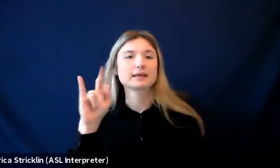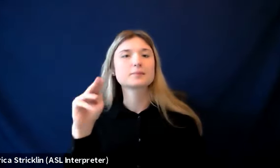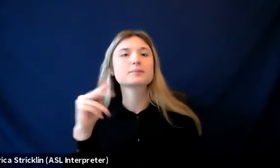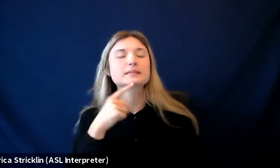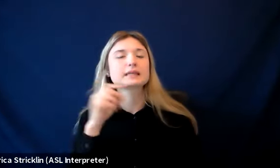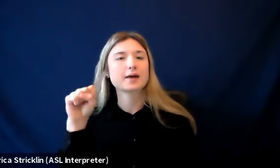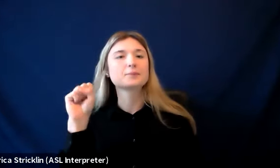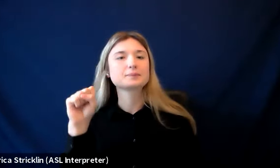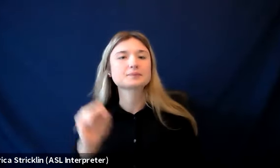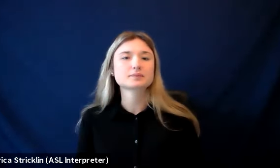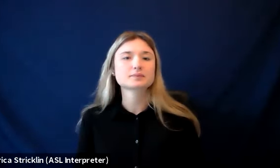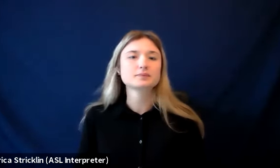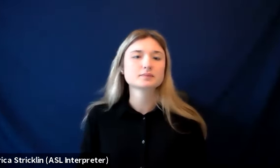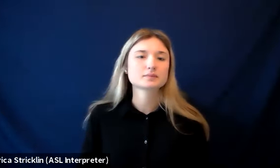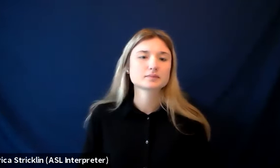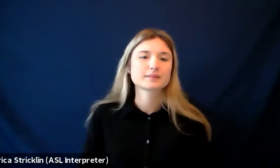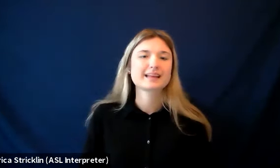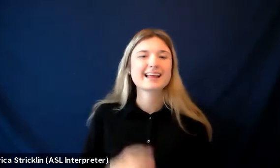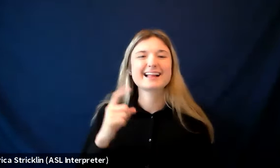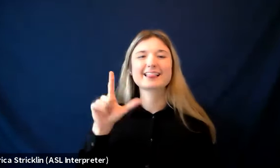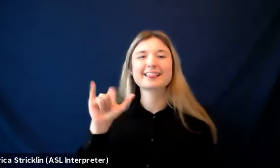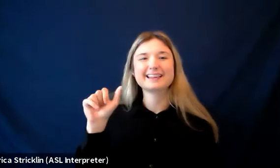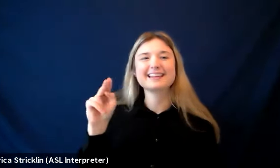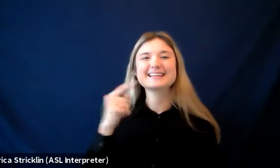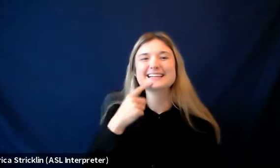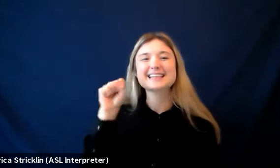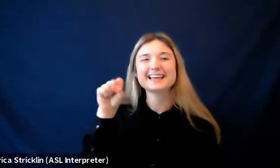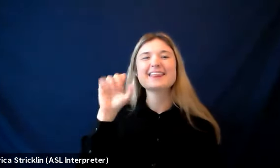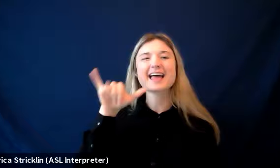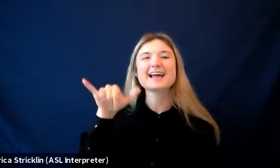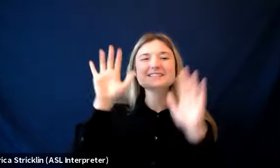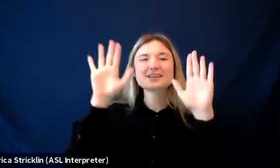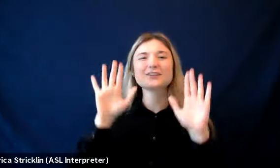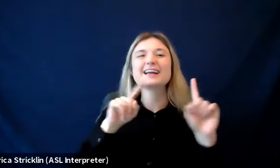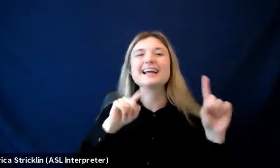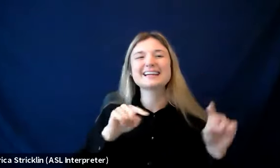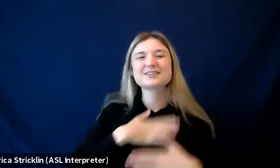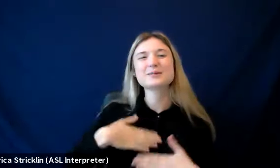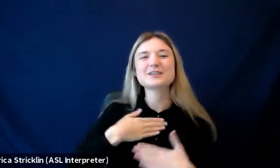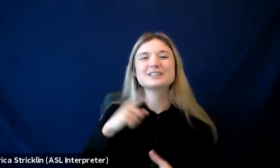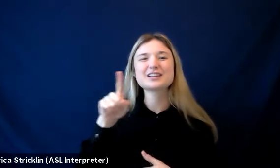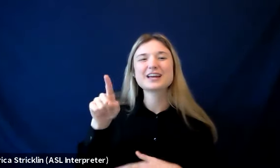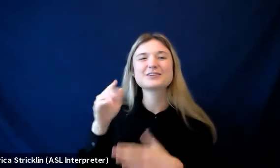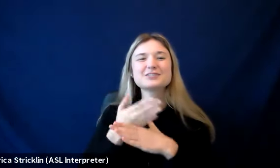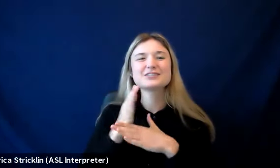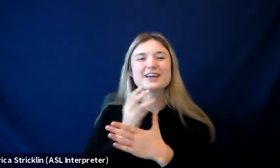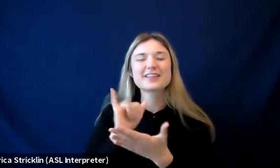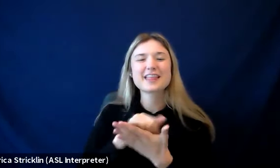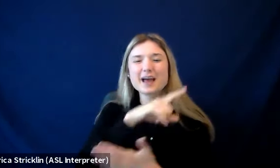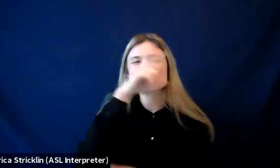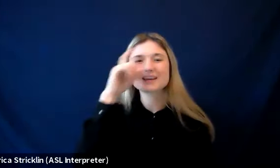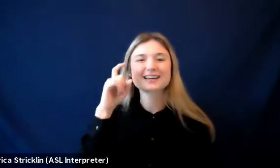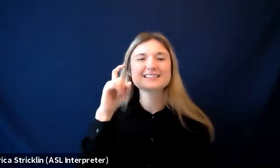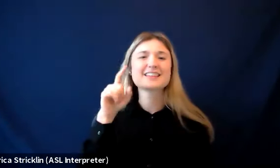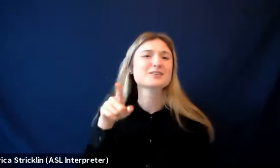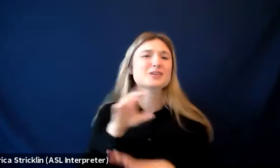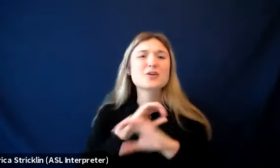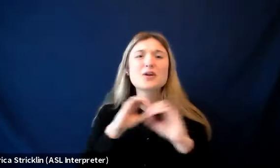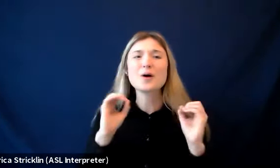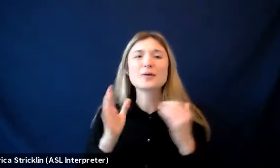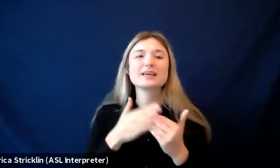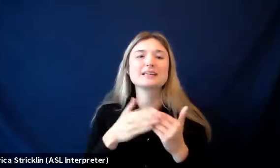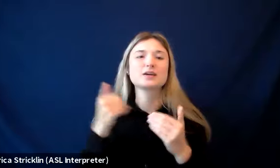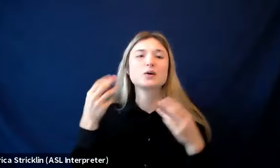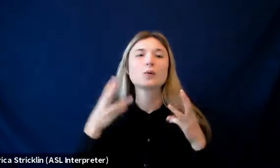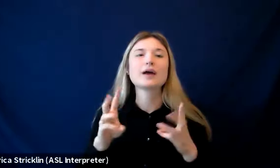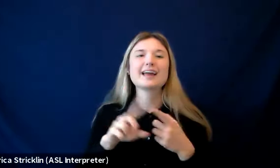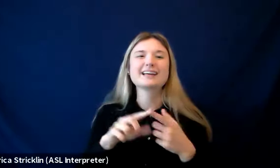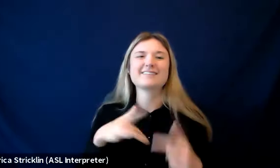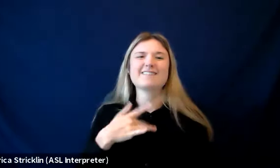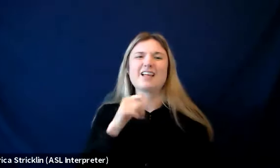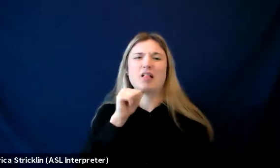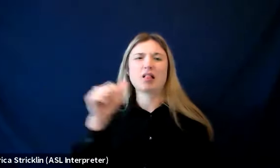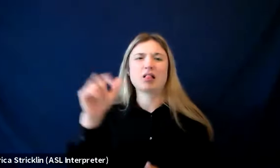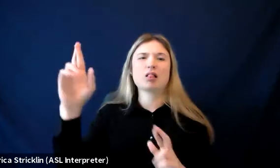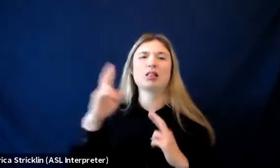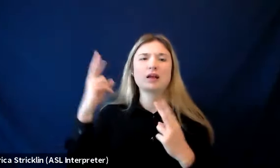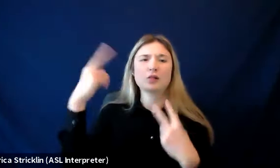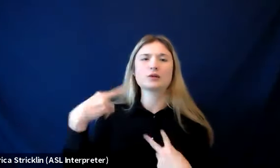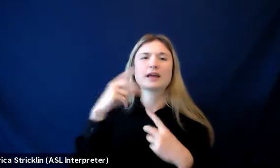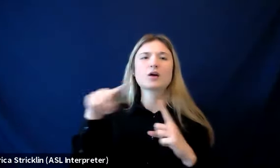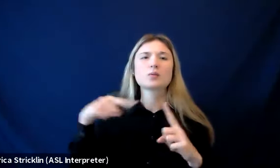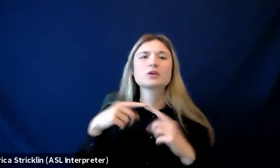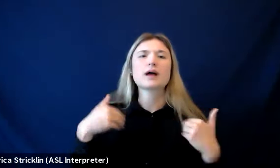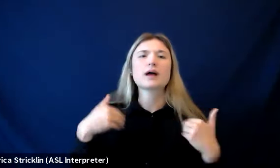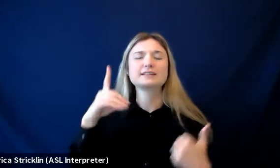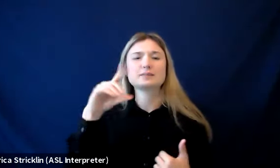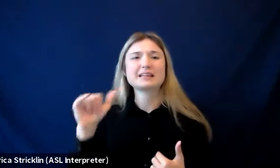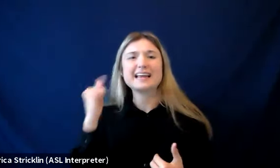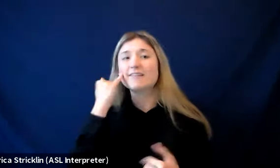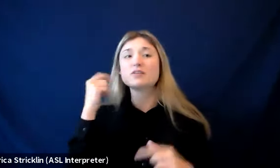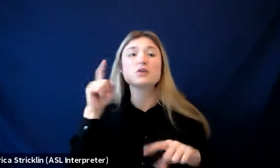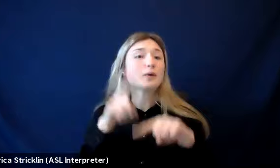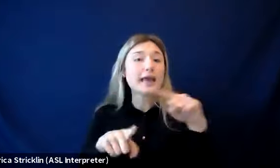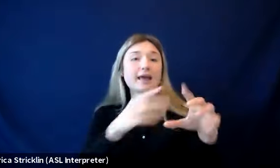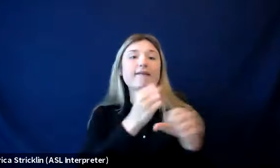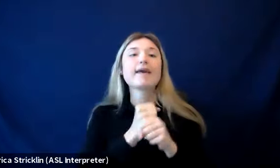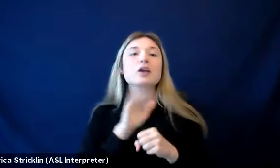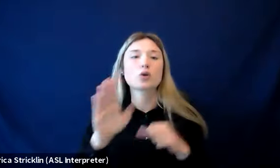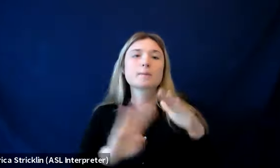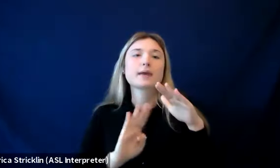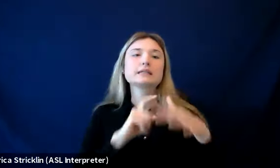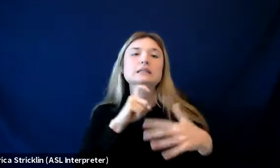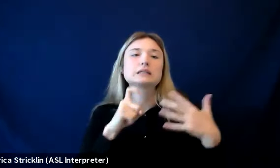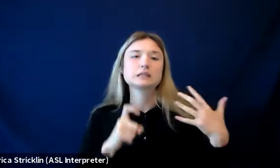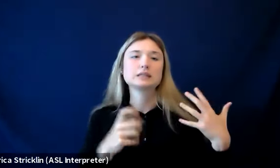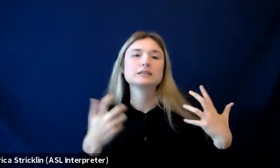I think that's such a great answer and I appreciate you sharing that just because, I mean, there's no easier way to feel disrespected, the person with the disability, then if you don't have your basic needs that right if you don't have those very essential